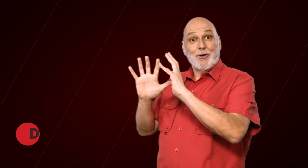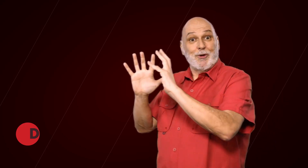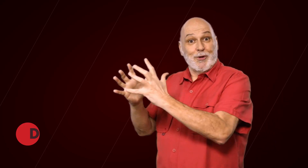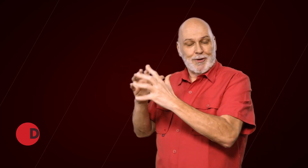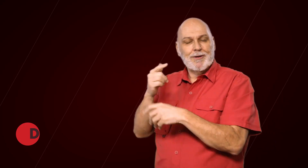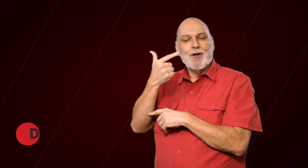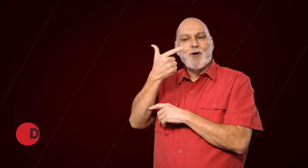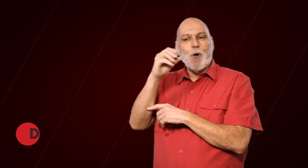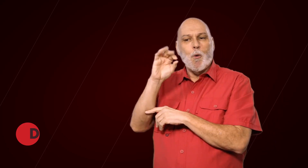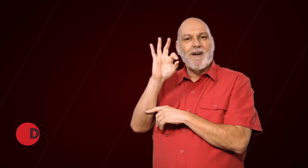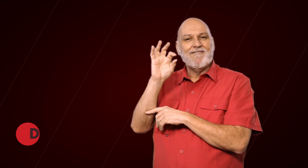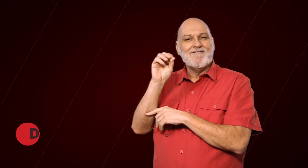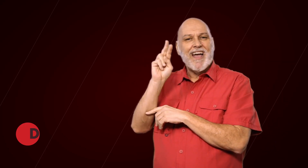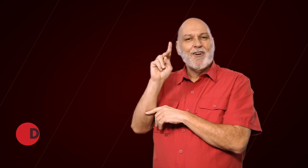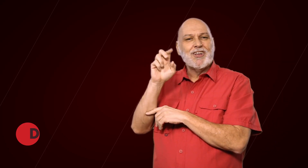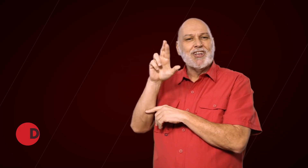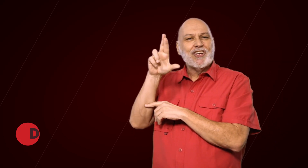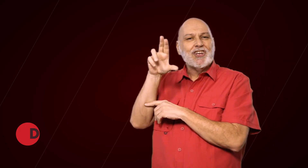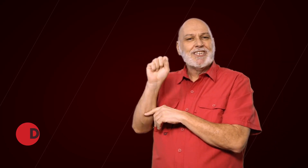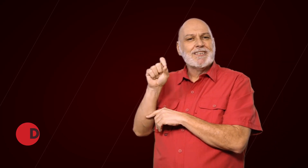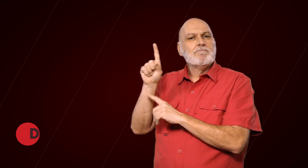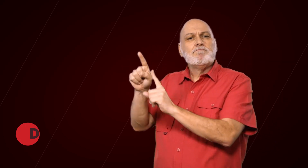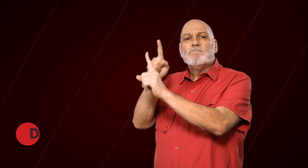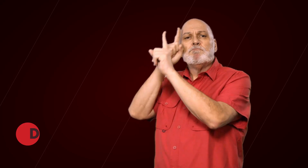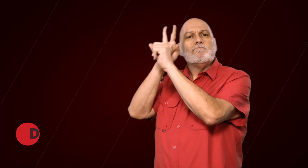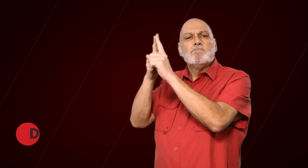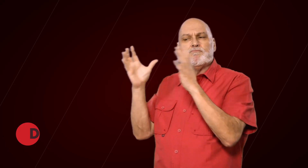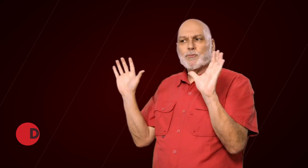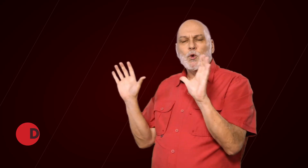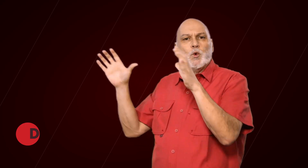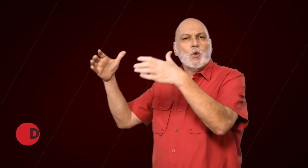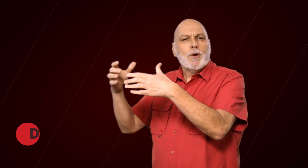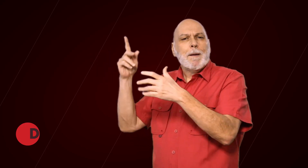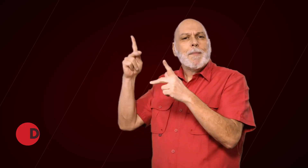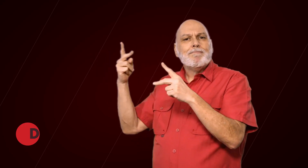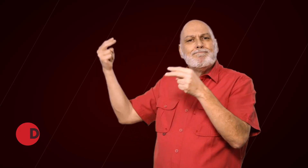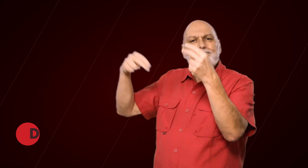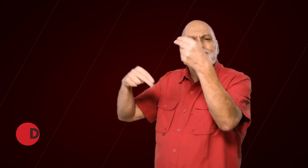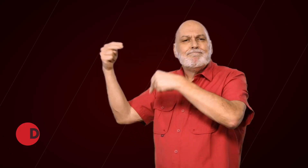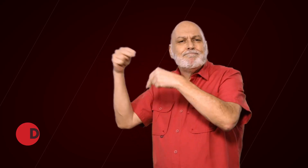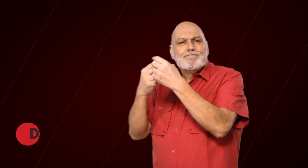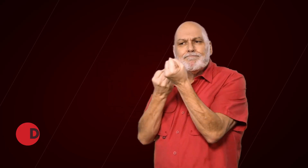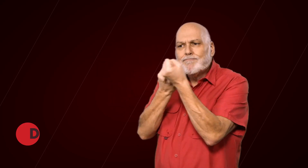platform” making the products.